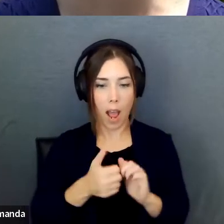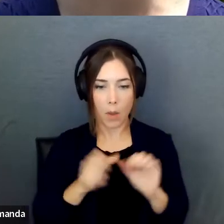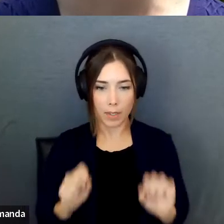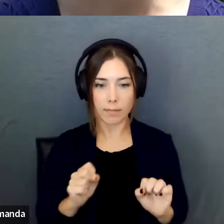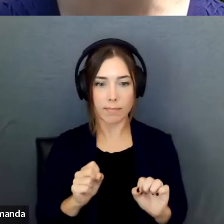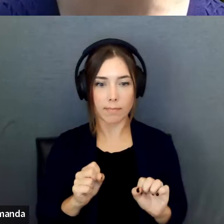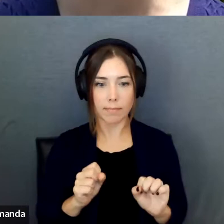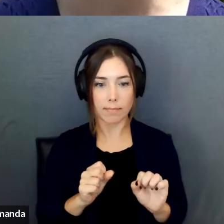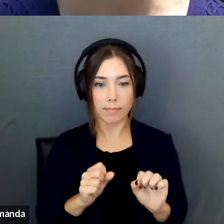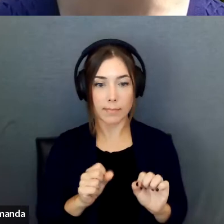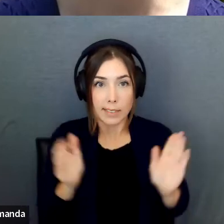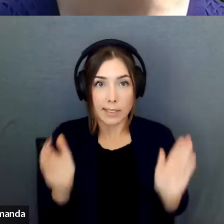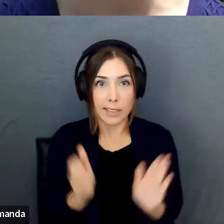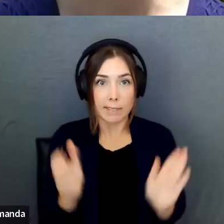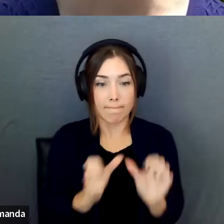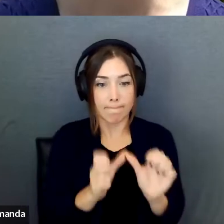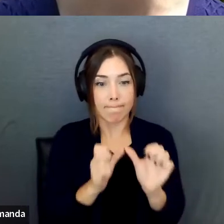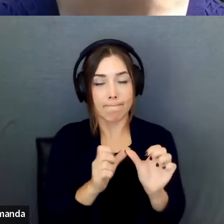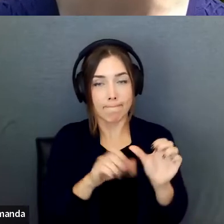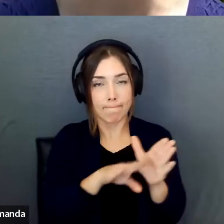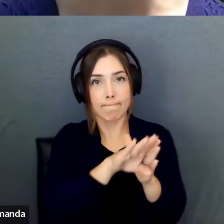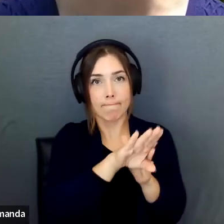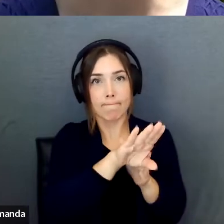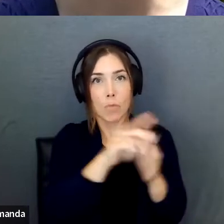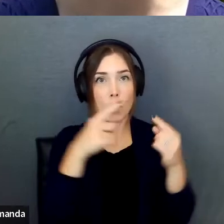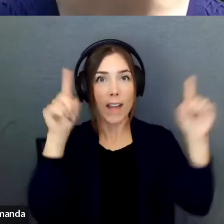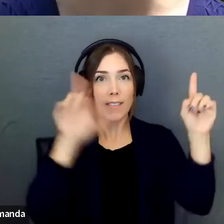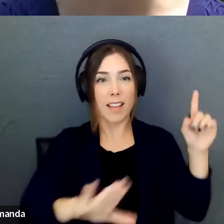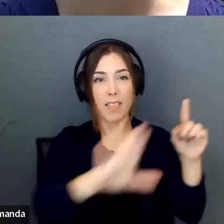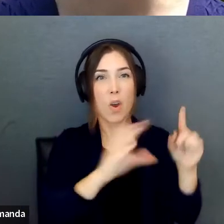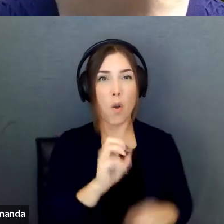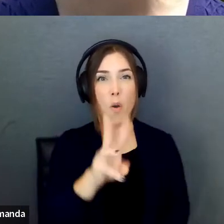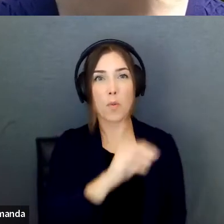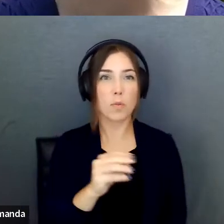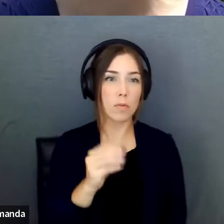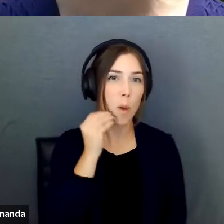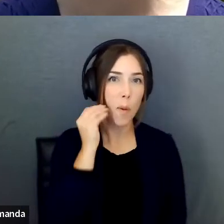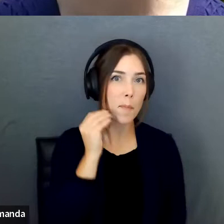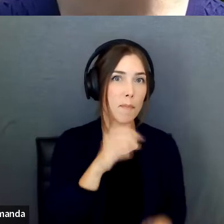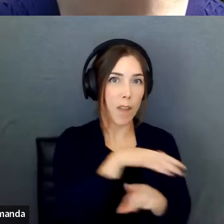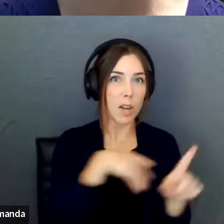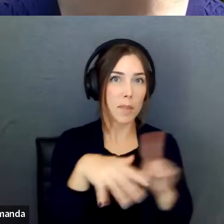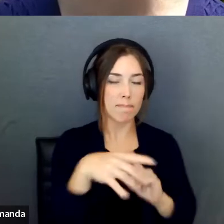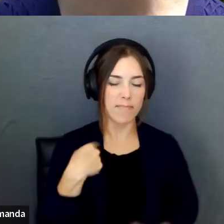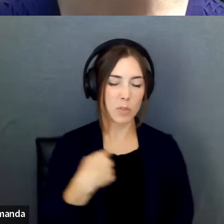what is we do on a daily basis. Okay.